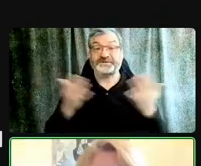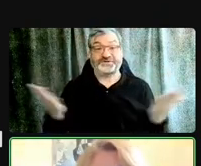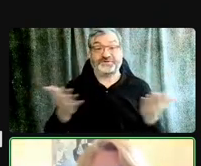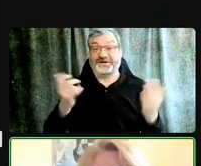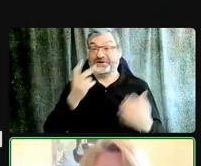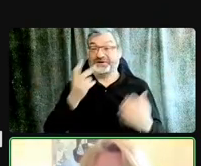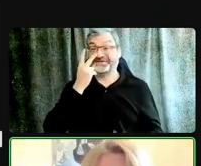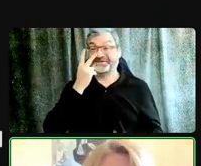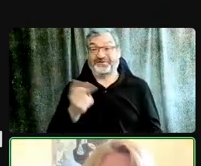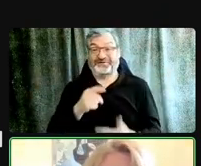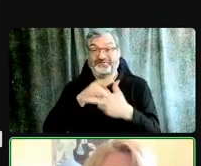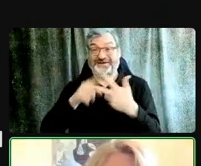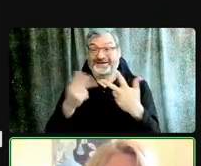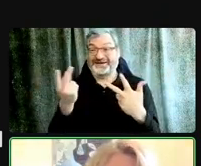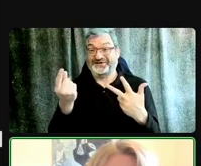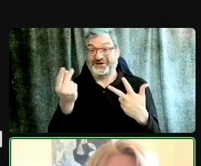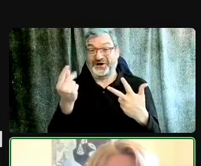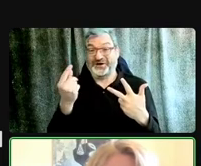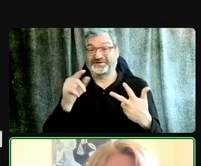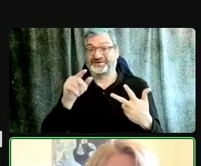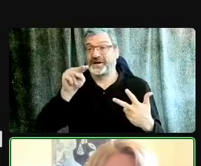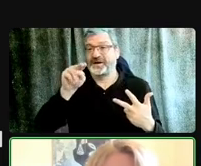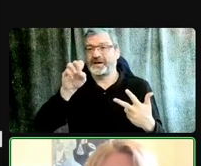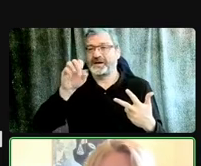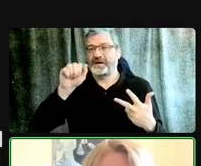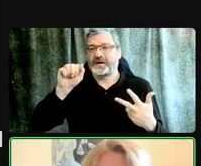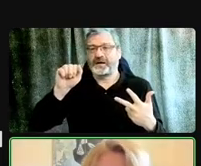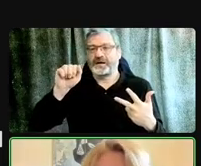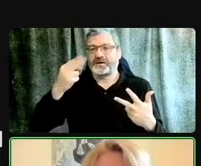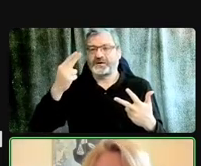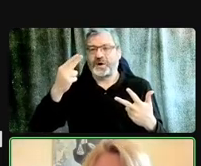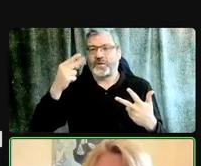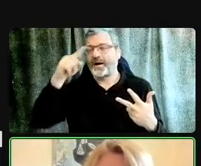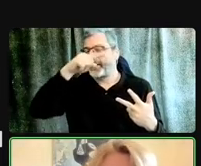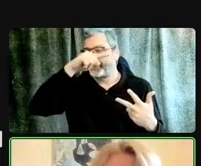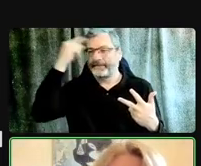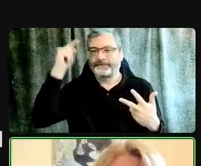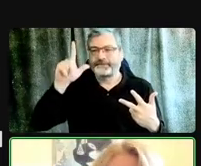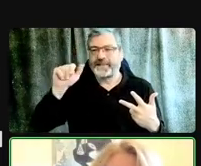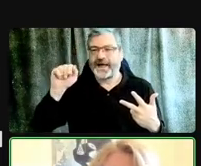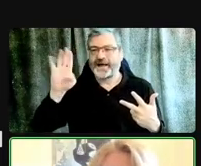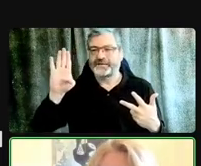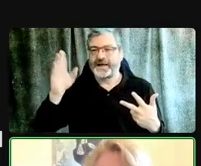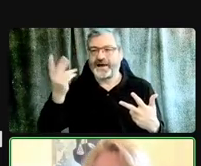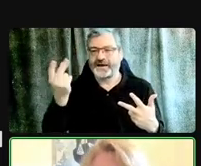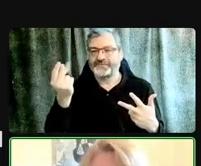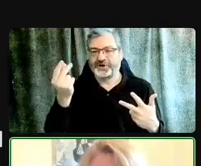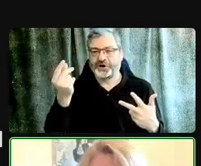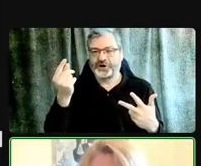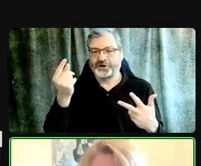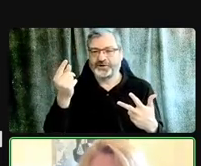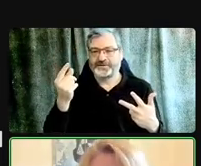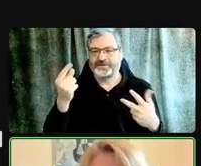Noah, who is a black lab, and he is wearing one of our Sit Stay heel bandanas. And then Loki and Cinnamon.